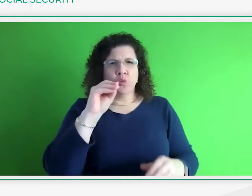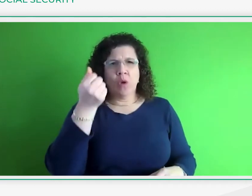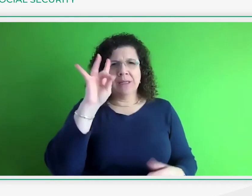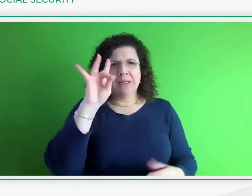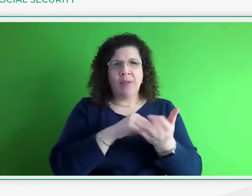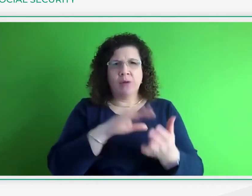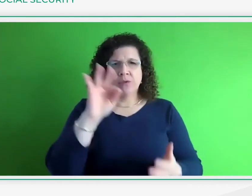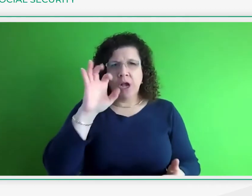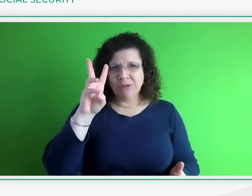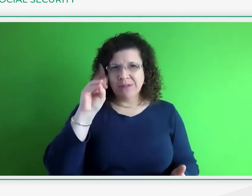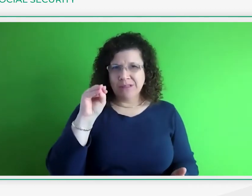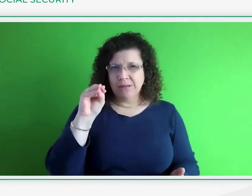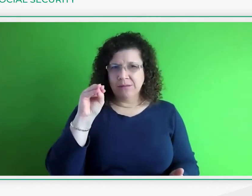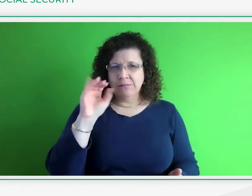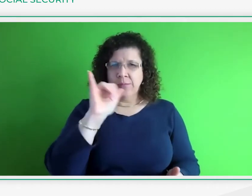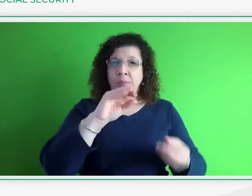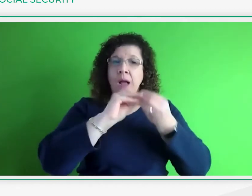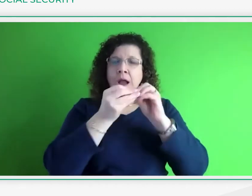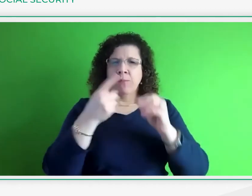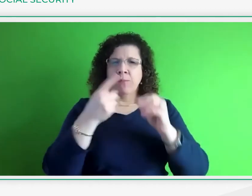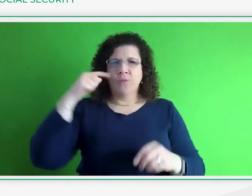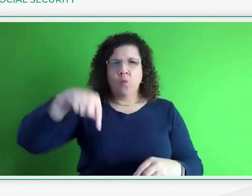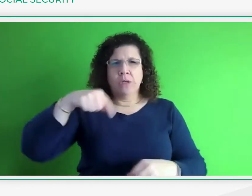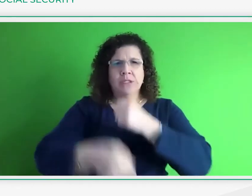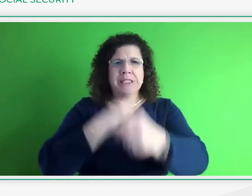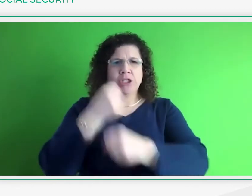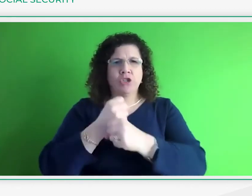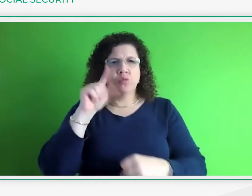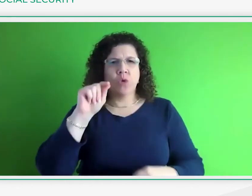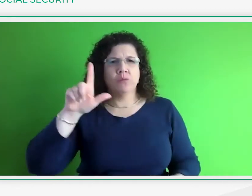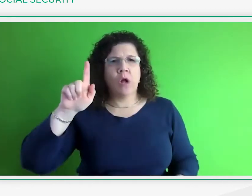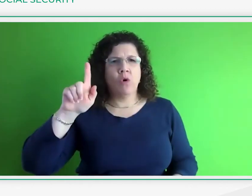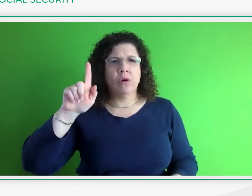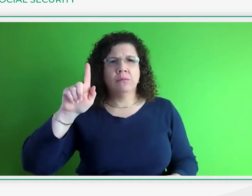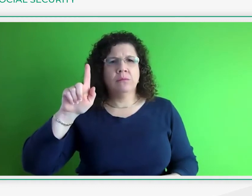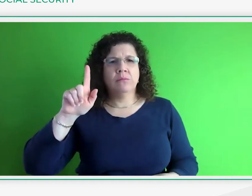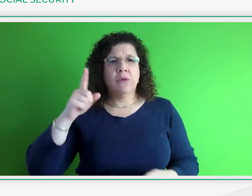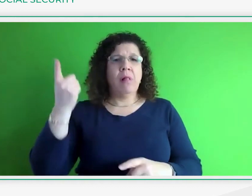You can earn up to $18,960. That number is for the year 2021.